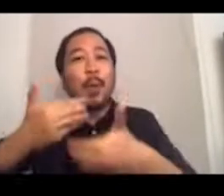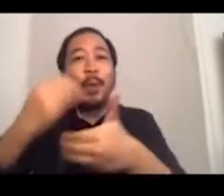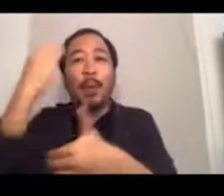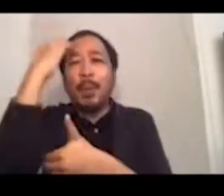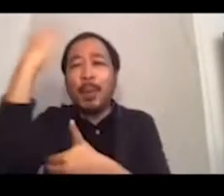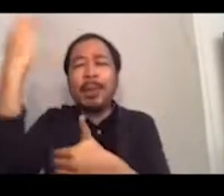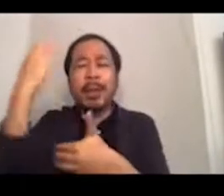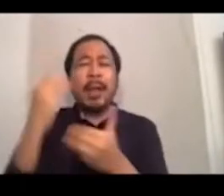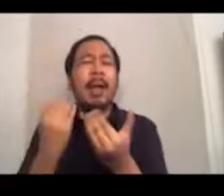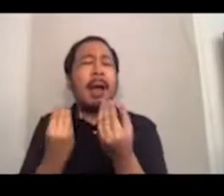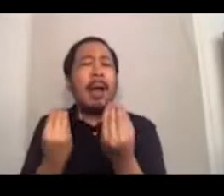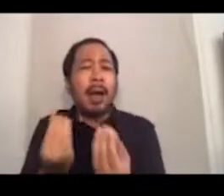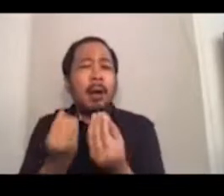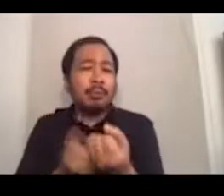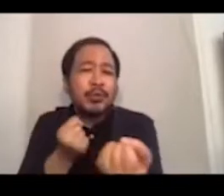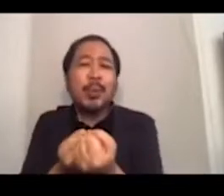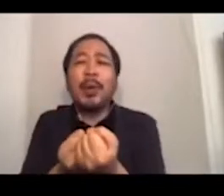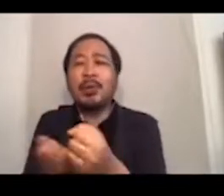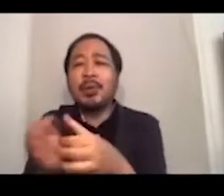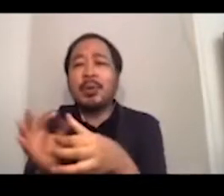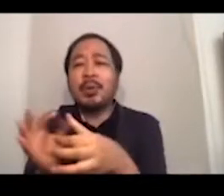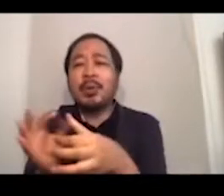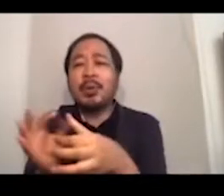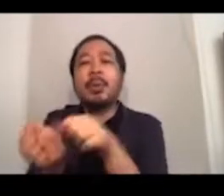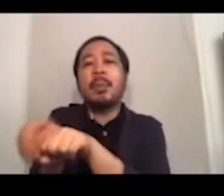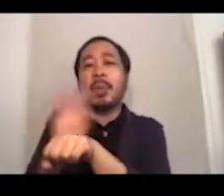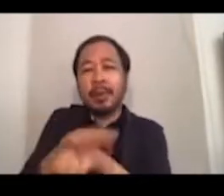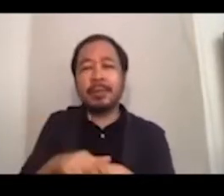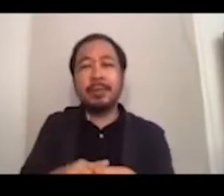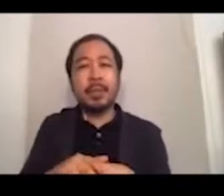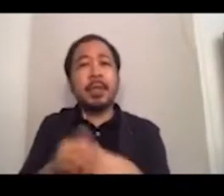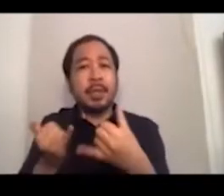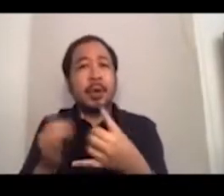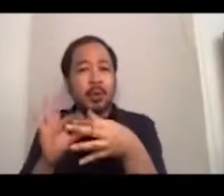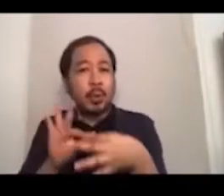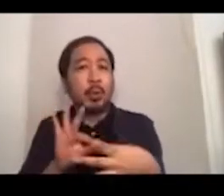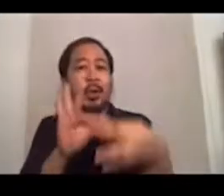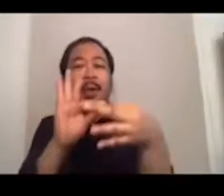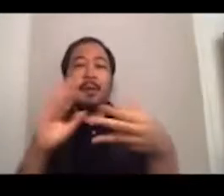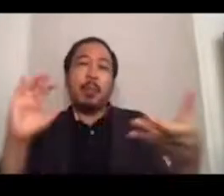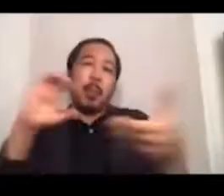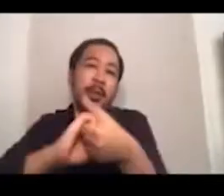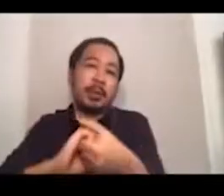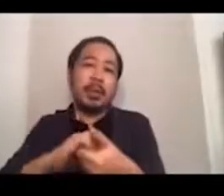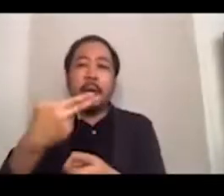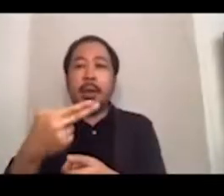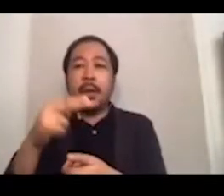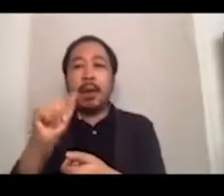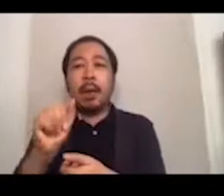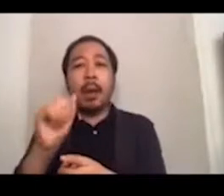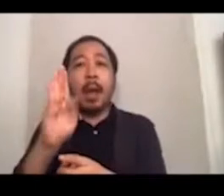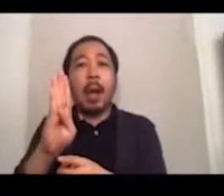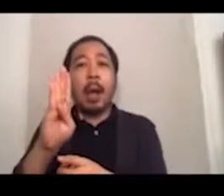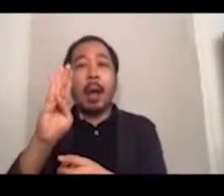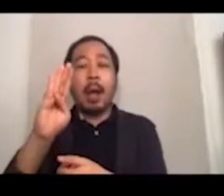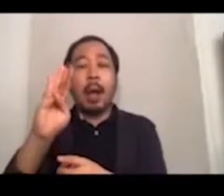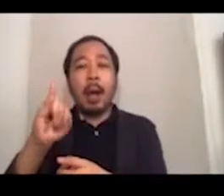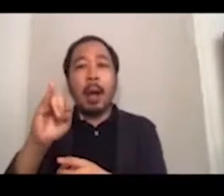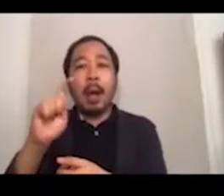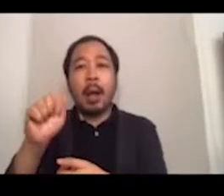with united cities and local governments, and with the Office of the UN Special Envoy on Disability